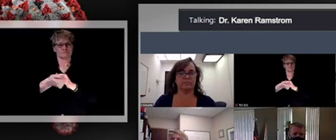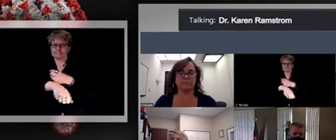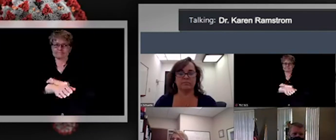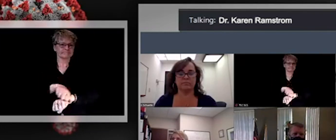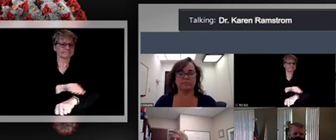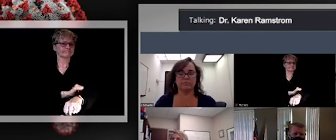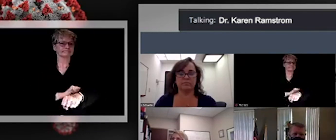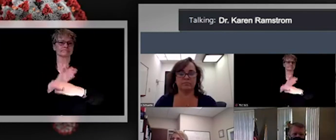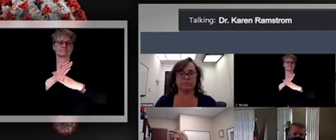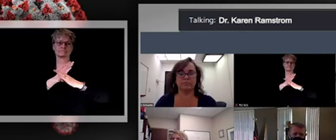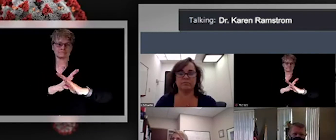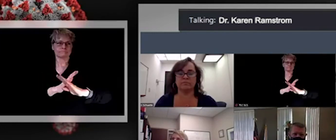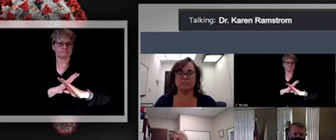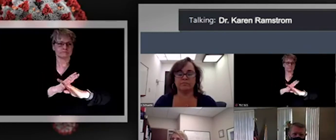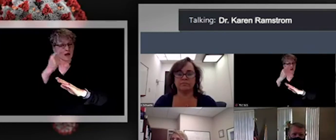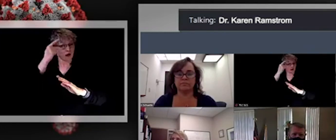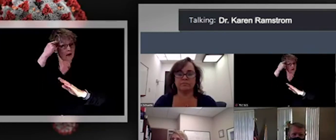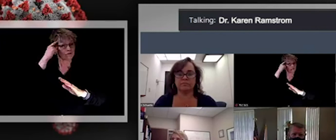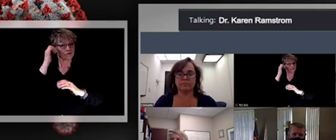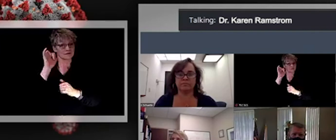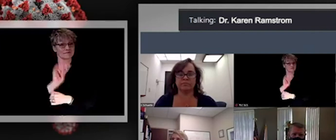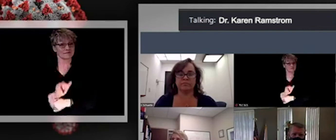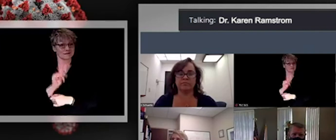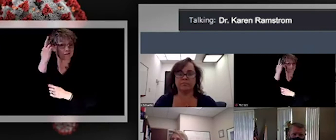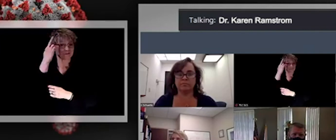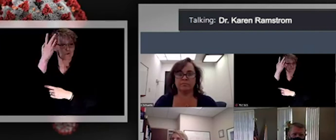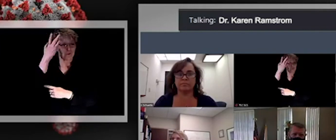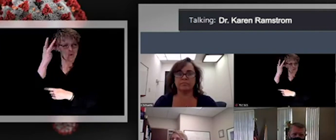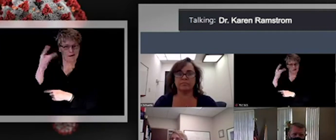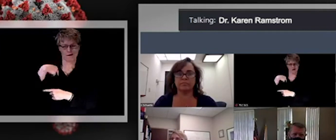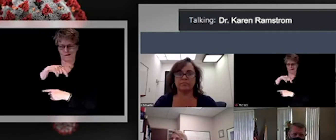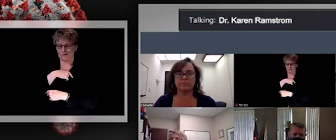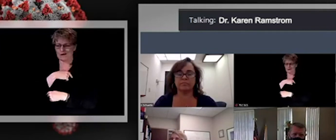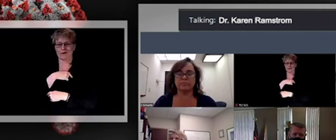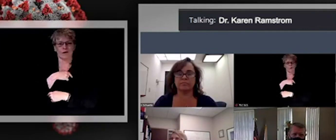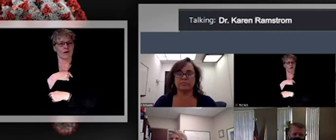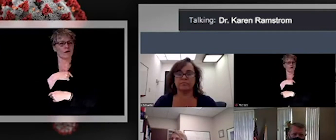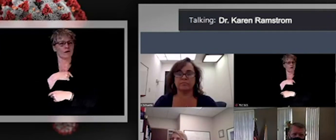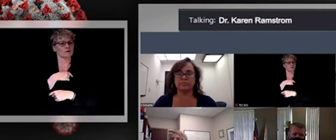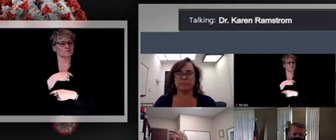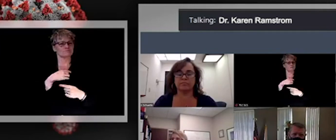that paid off, in that many of those settings are prepared and have been prepared so when